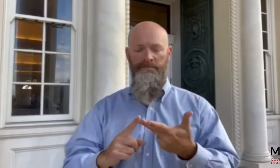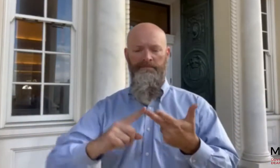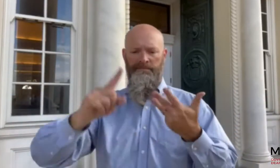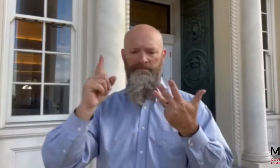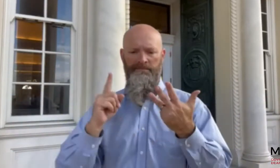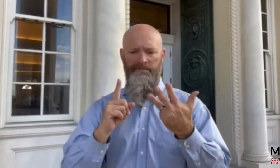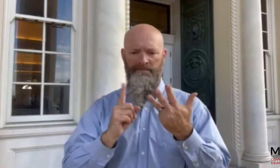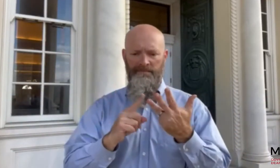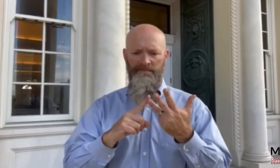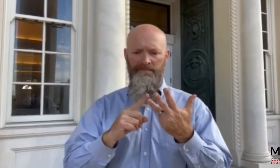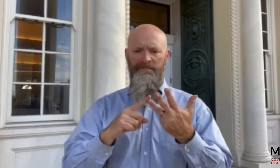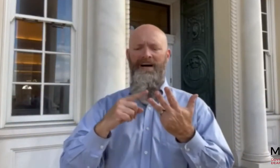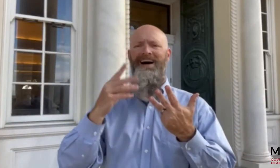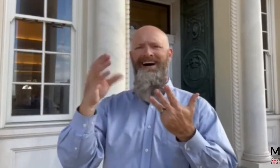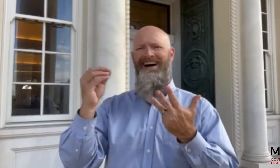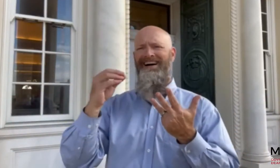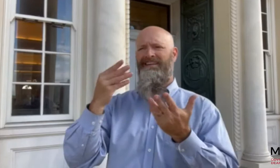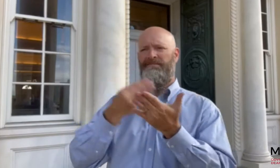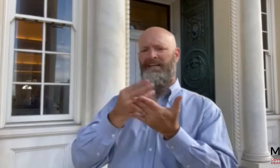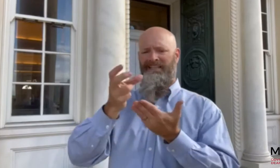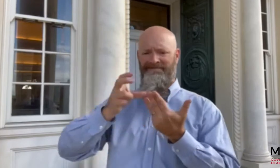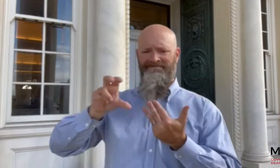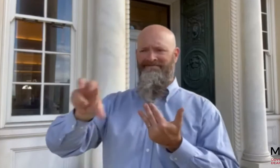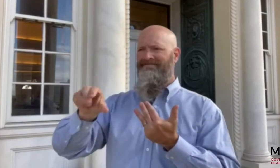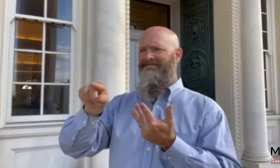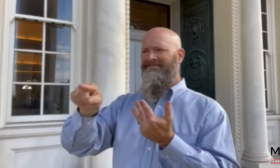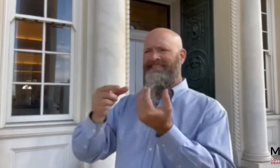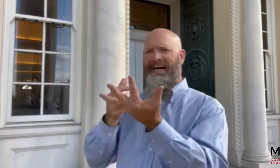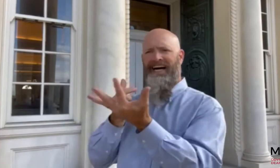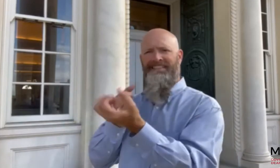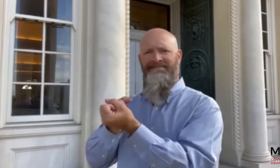Fourth, “More Relief for Underserved Marylanders”